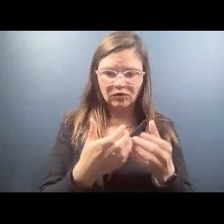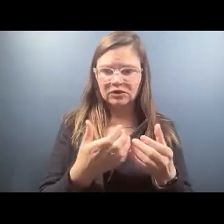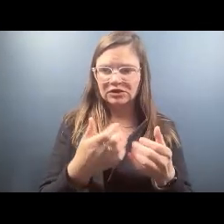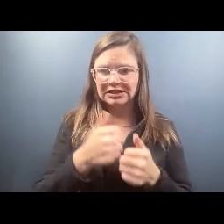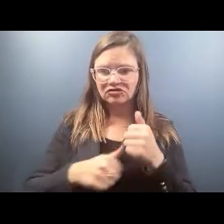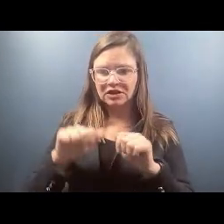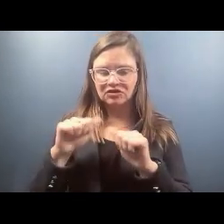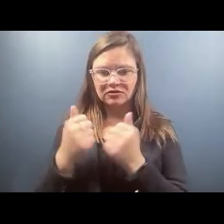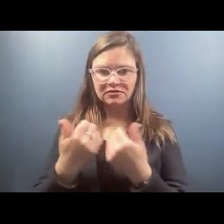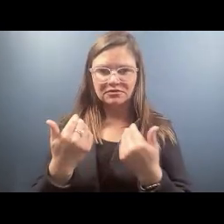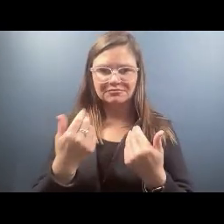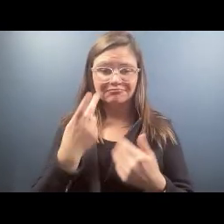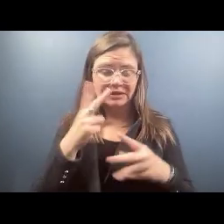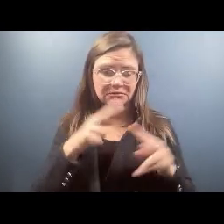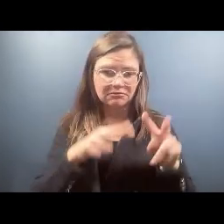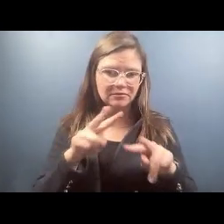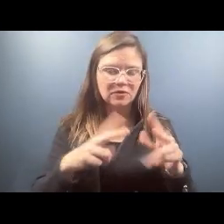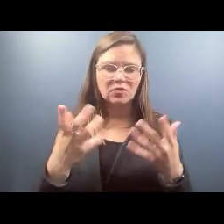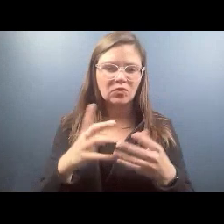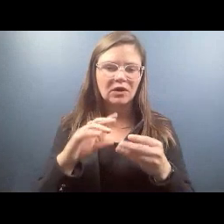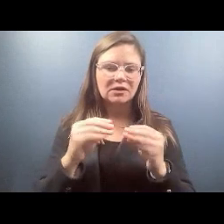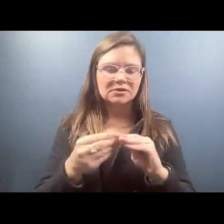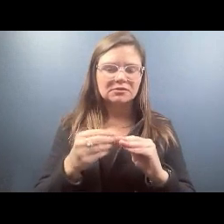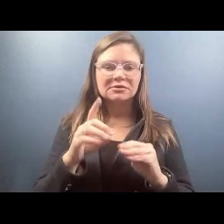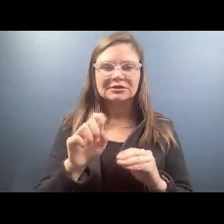overseas, what data already exists, and where gaps remain.